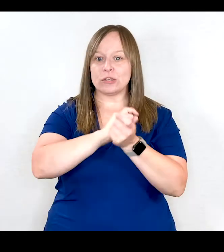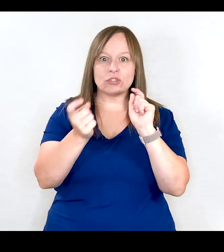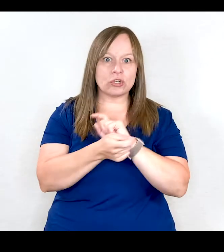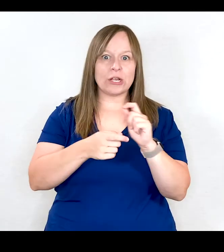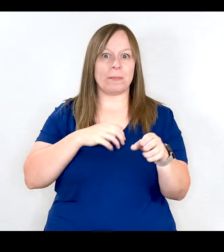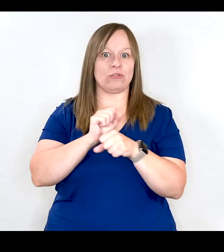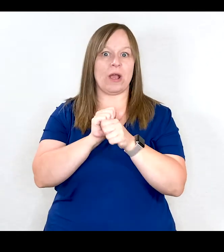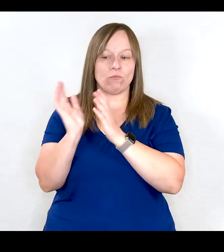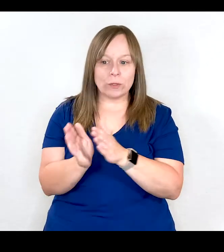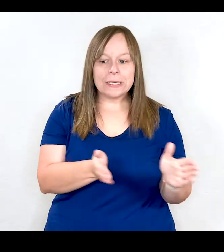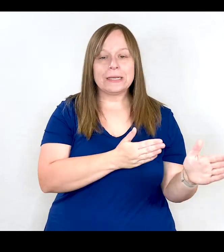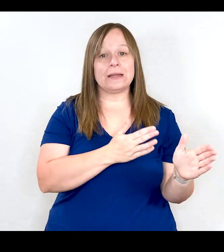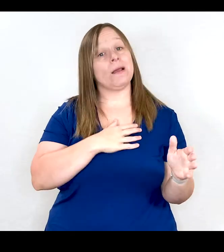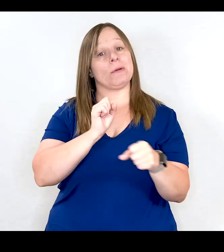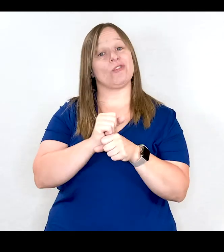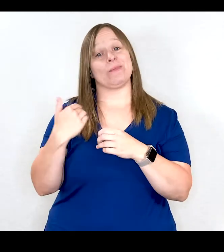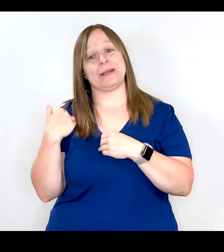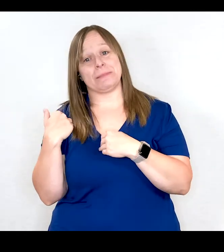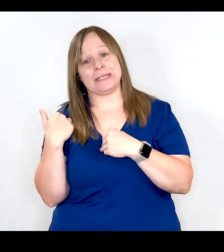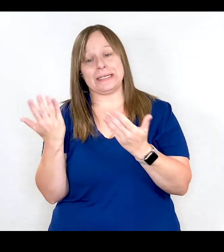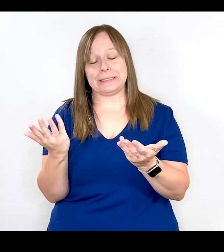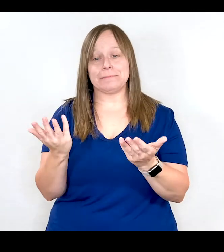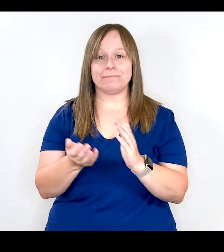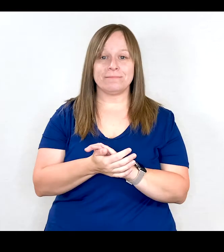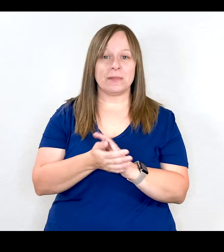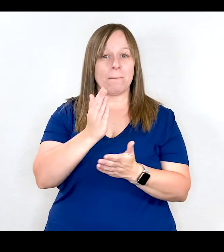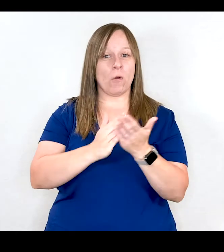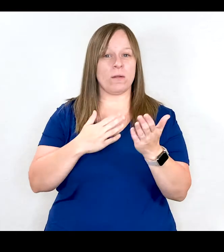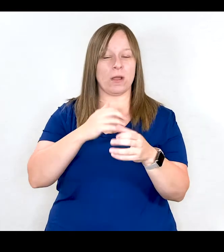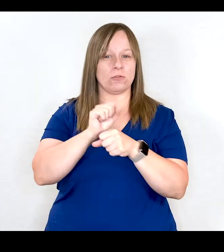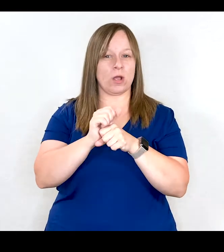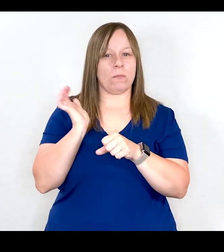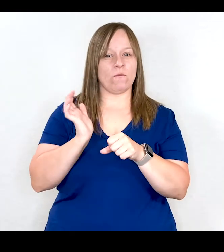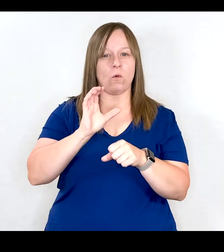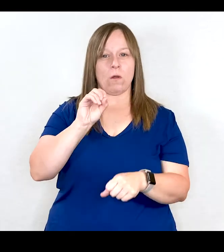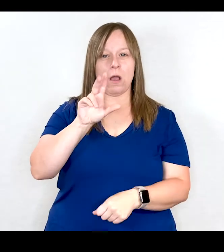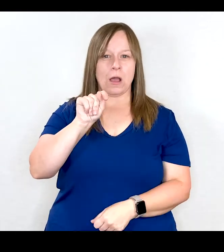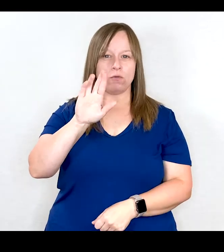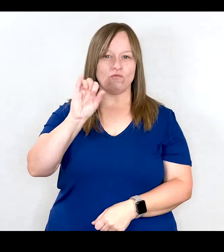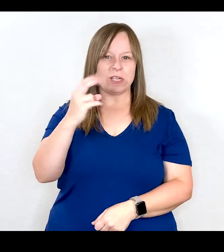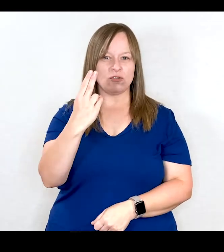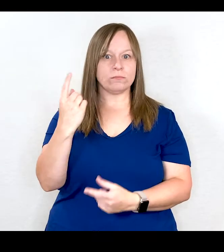I had to change my job routine and my job responsibilities though part of my job doing outreach